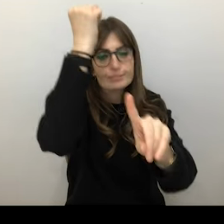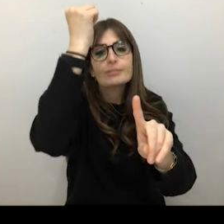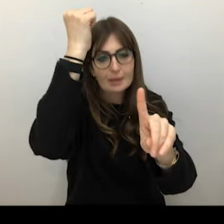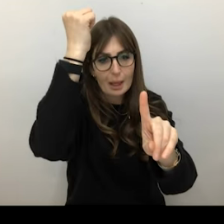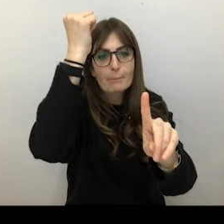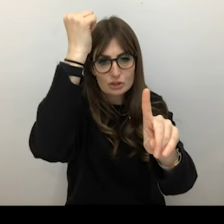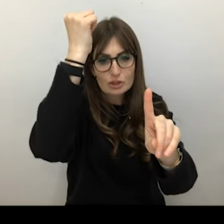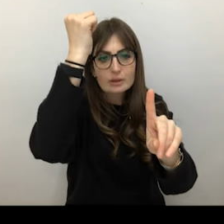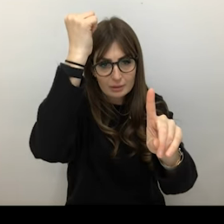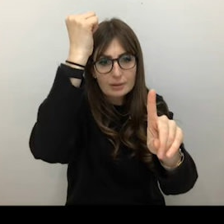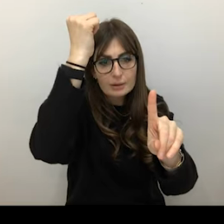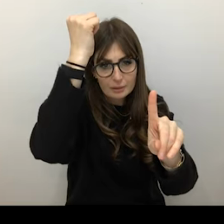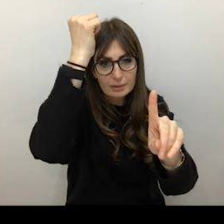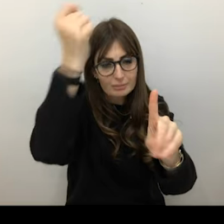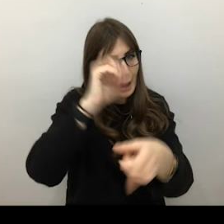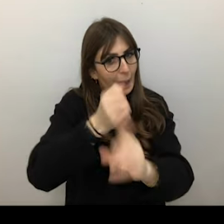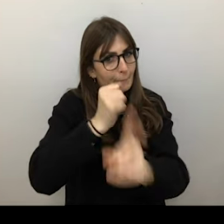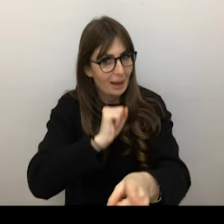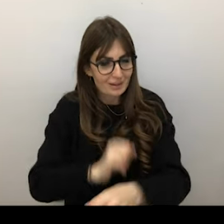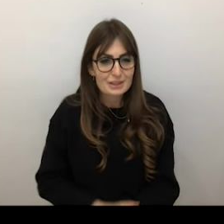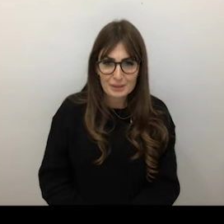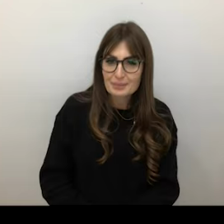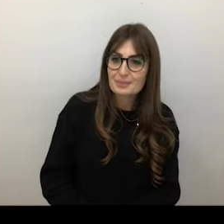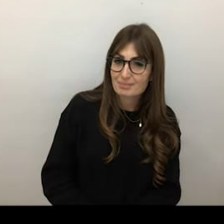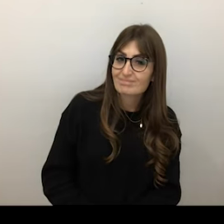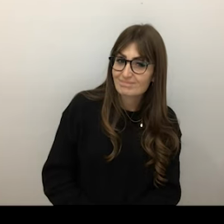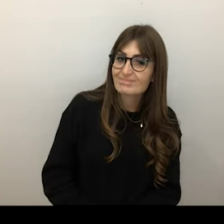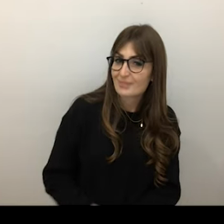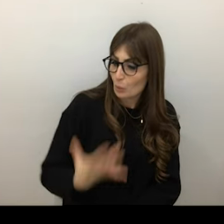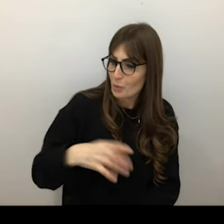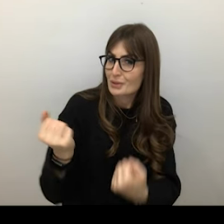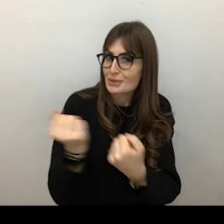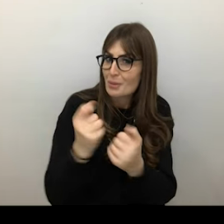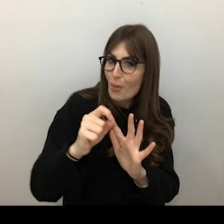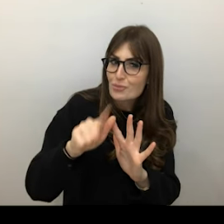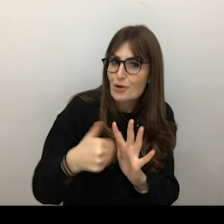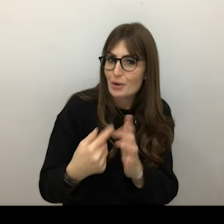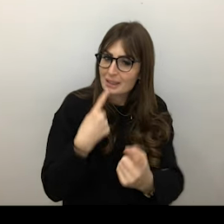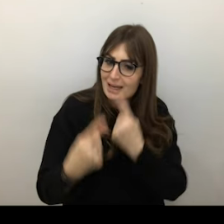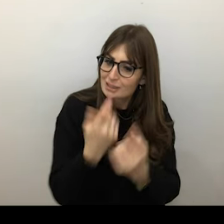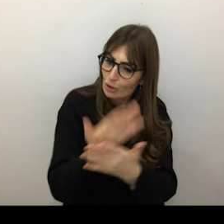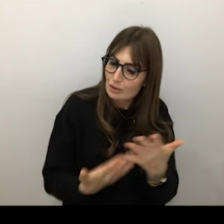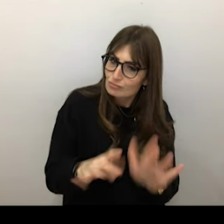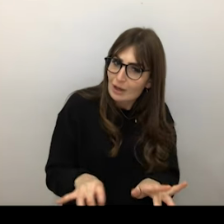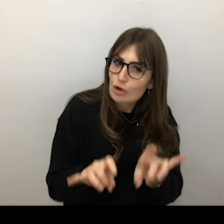of scale, ambition and impact. We want to support projects that tell Australian stories